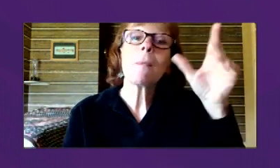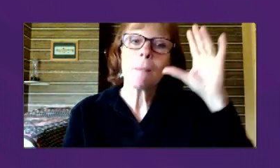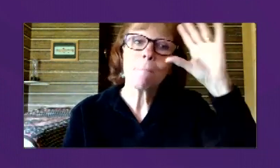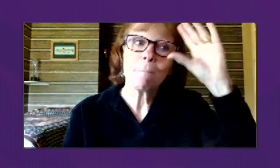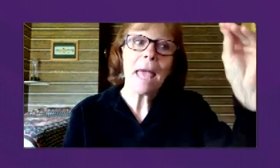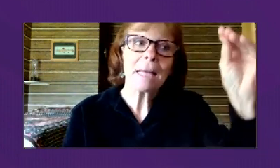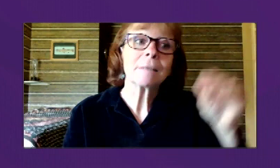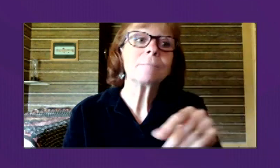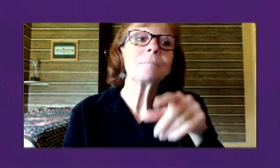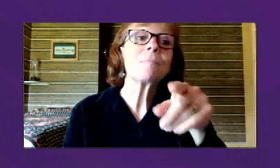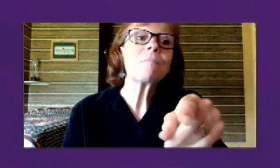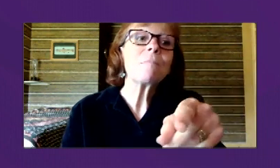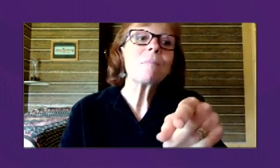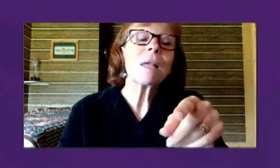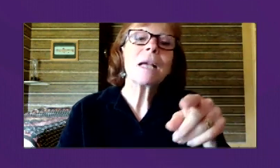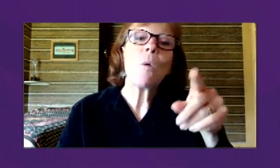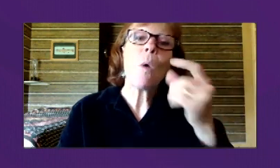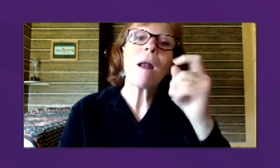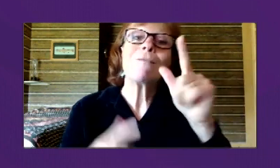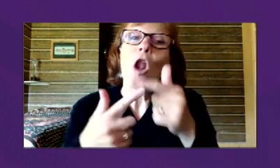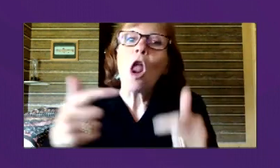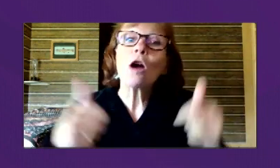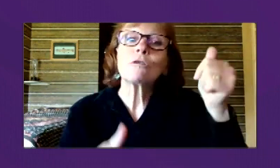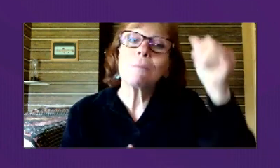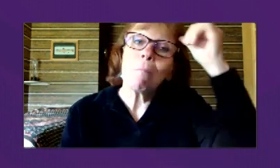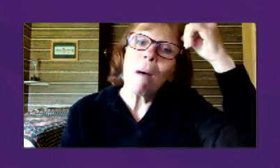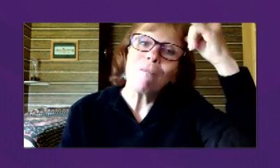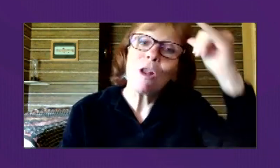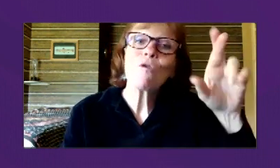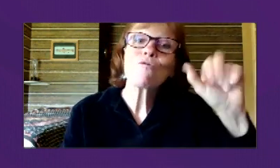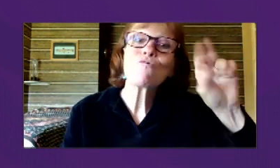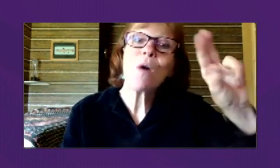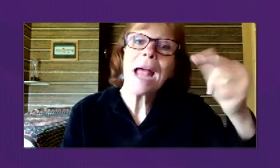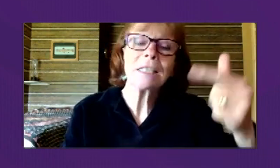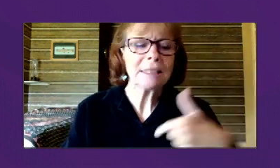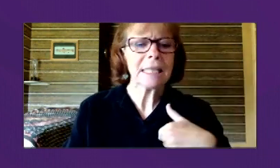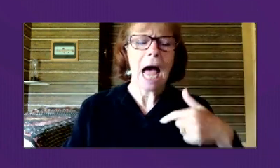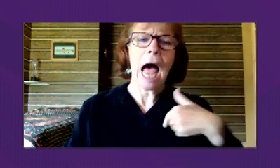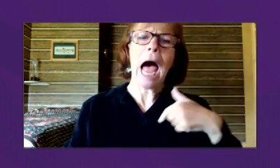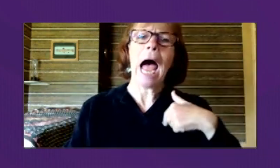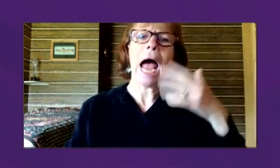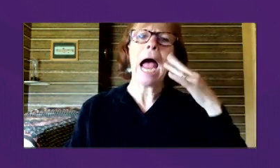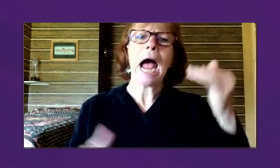largest native-owned Buffalo Ranch states, "I'm raising Buffalo because I'm a Lakota Yanktonai